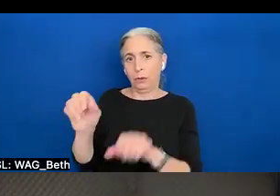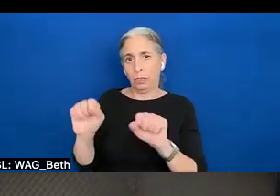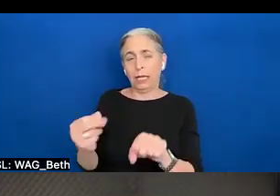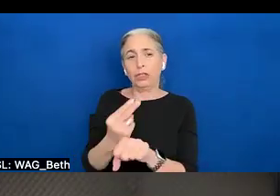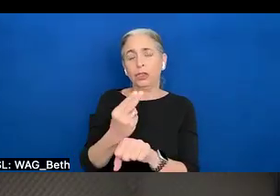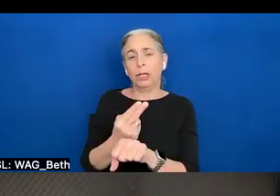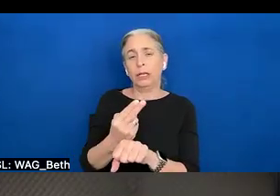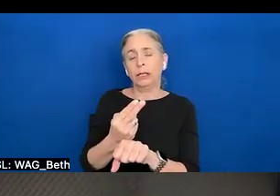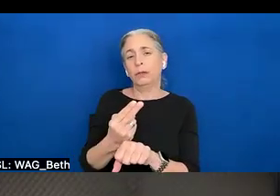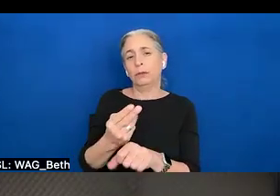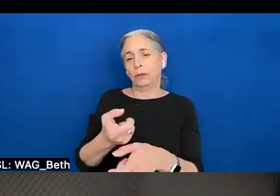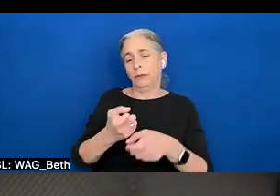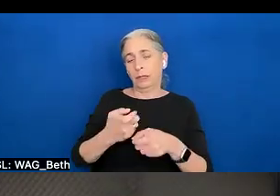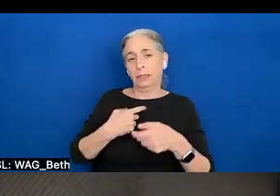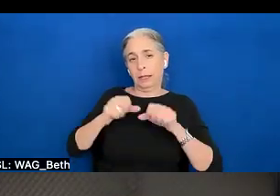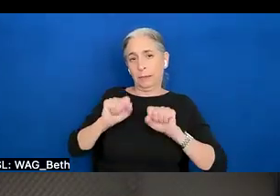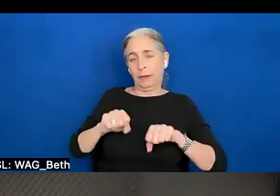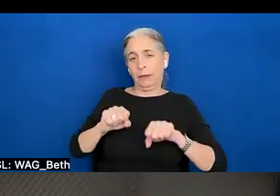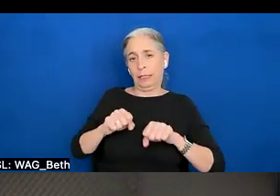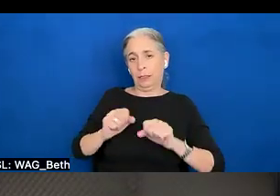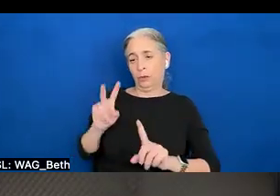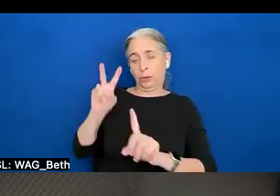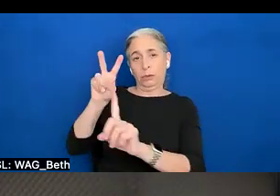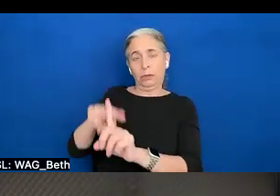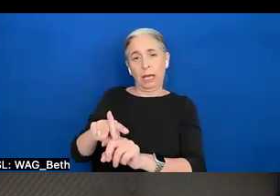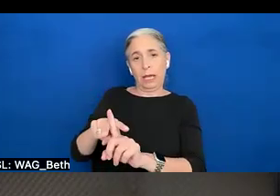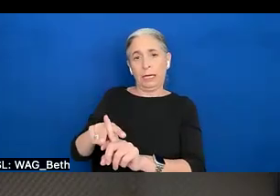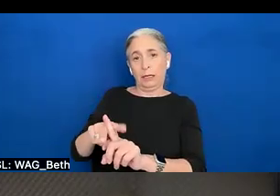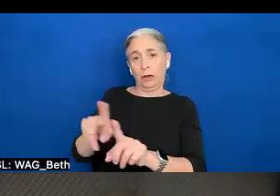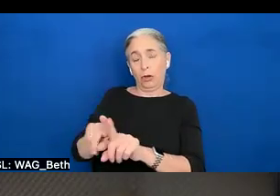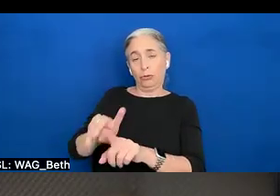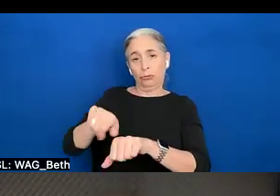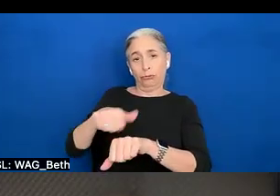assign -- to organize the content in different articles